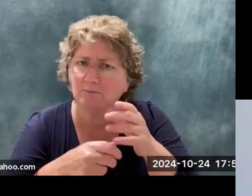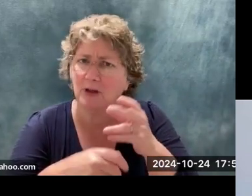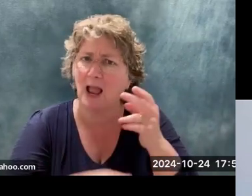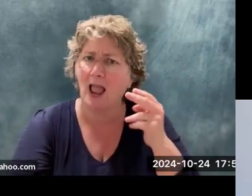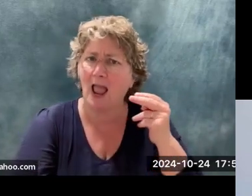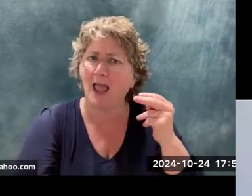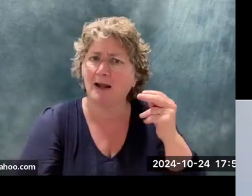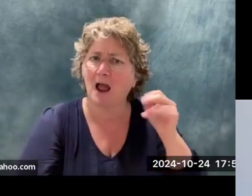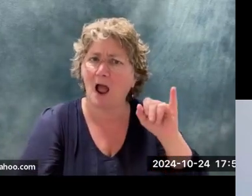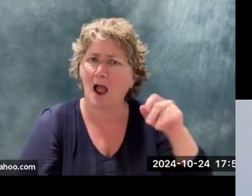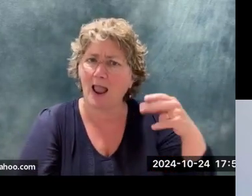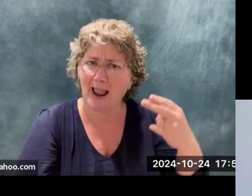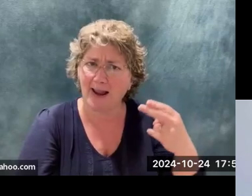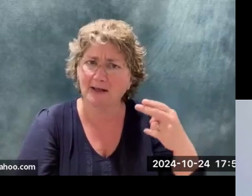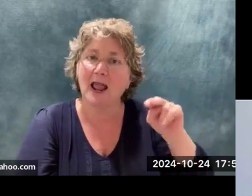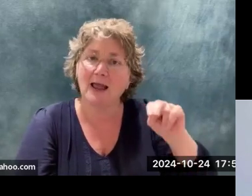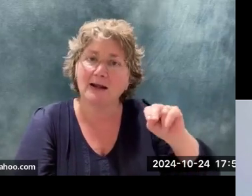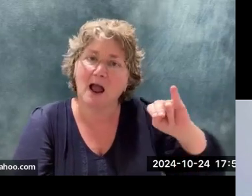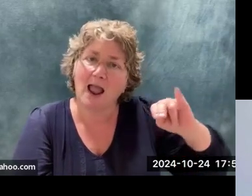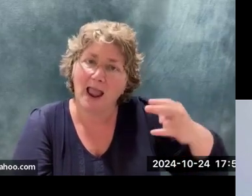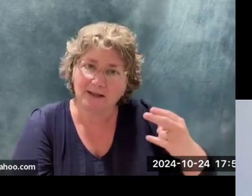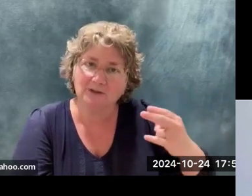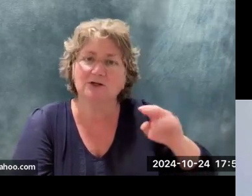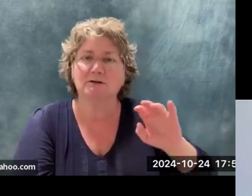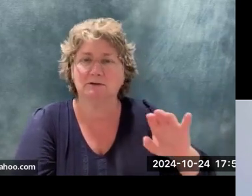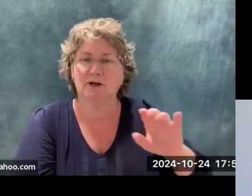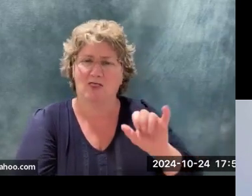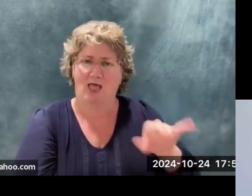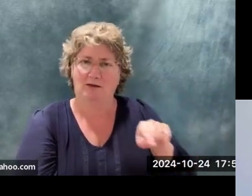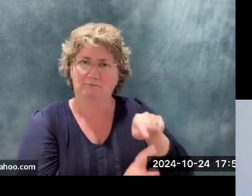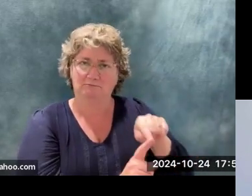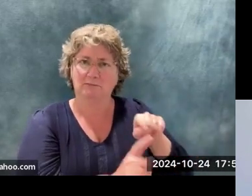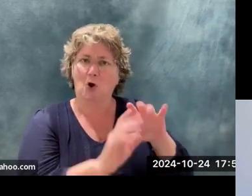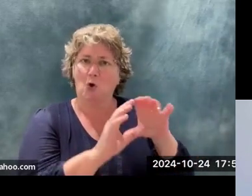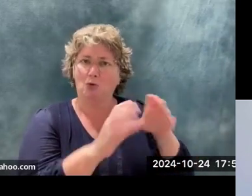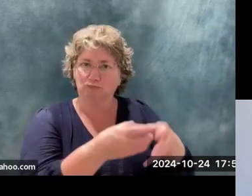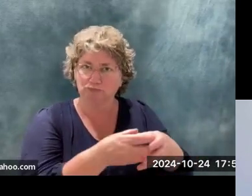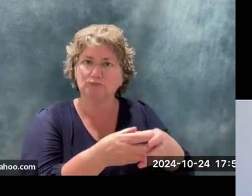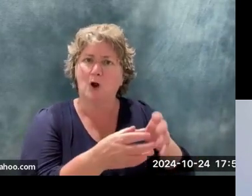looks at what's called alternative and complementary medicines, and many of these